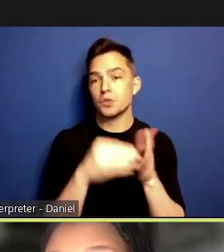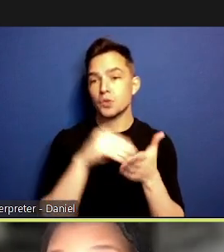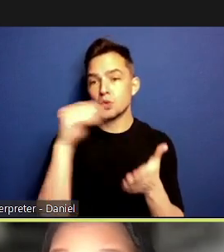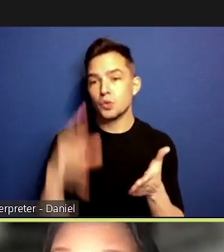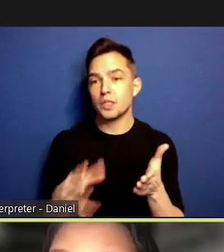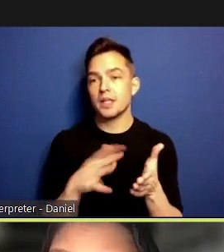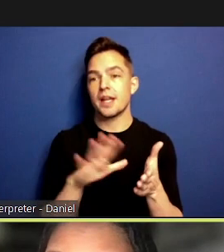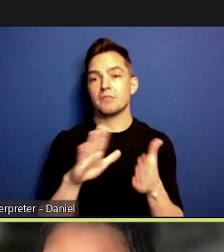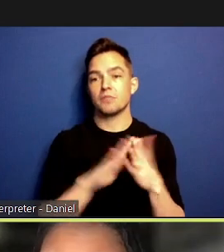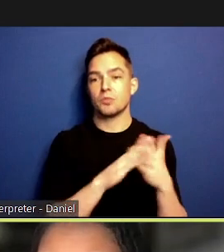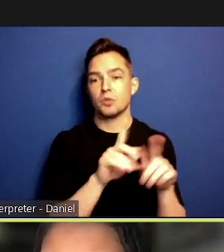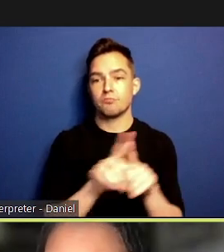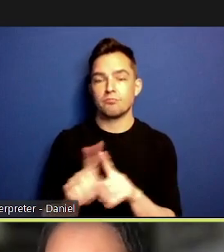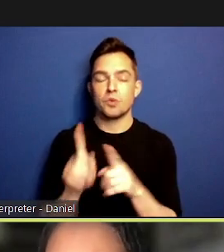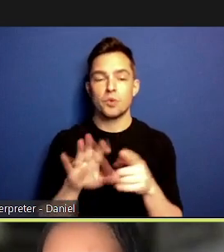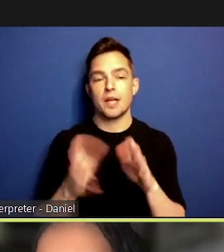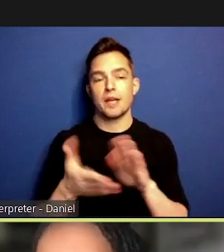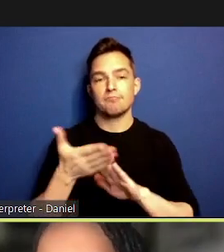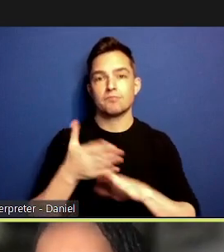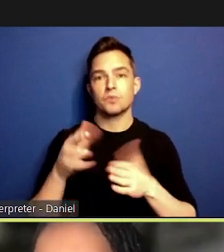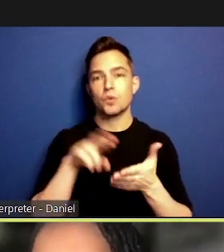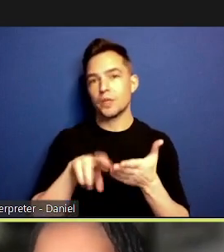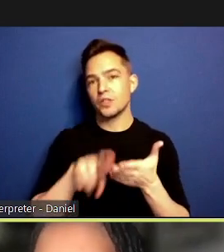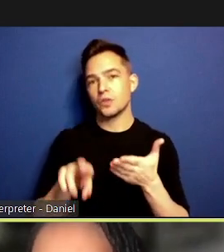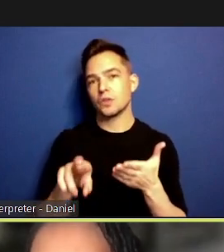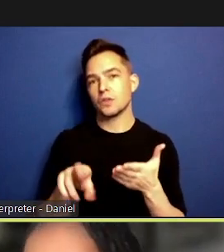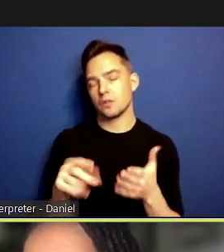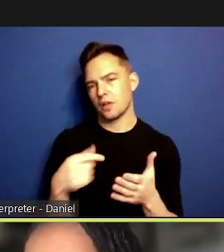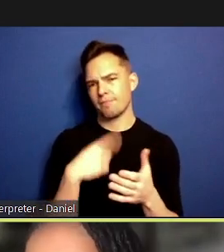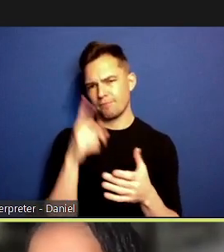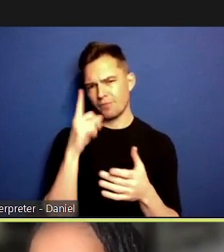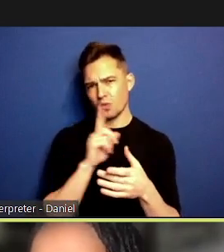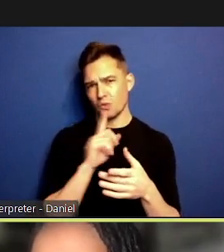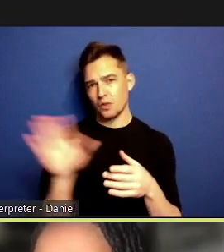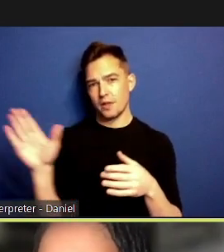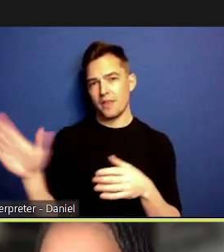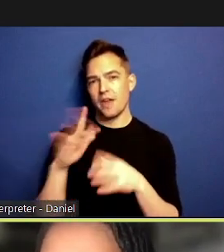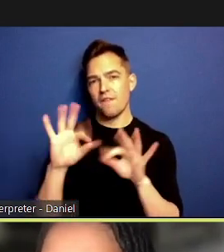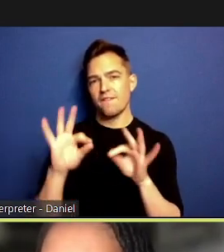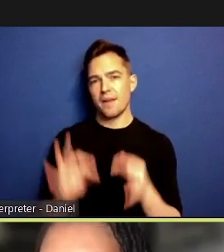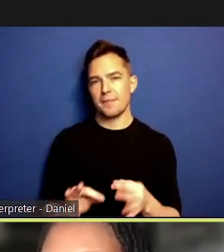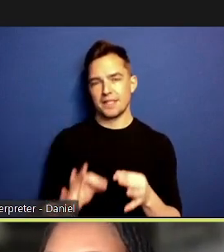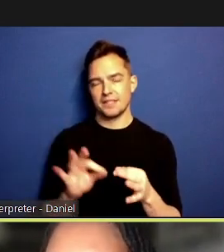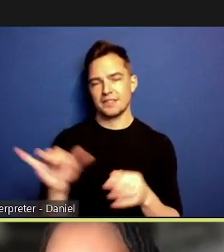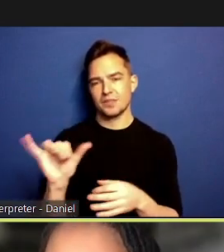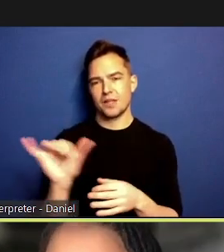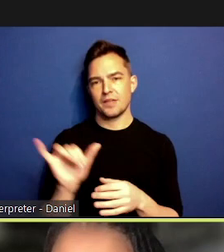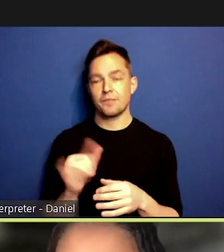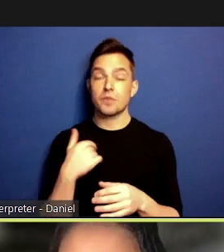I conduct research and for sure their families as well. You know, we understand that black